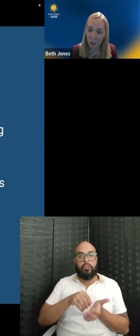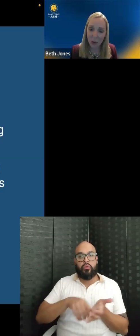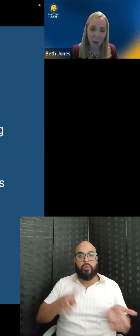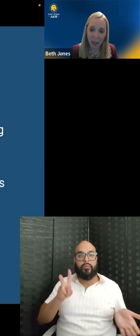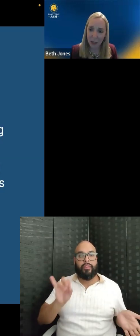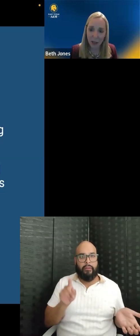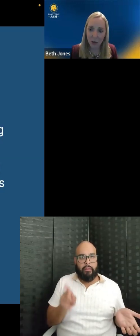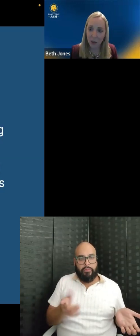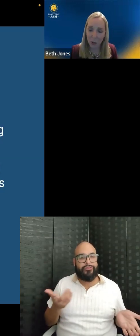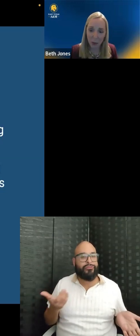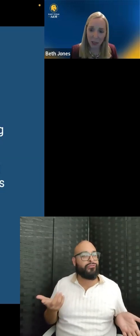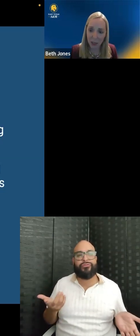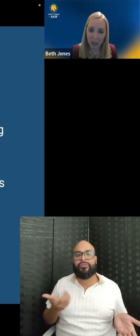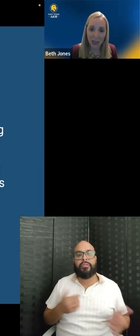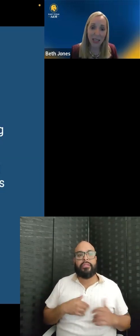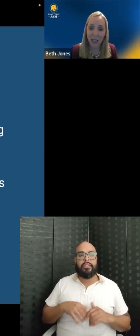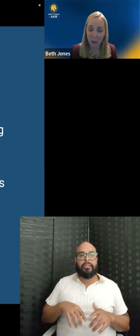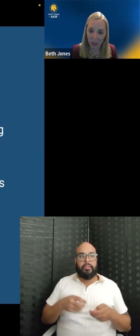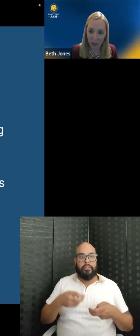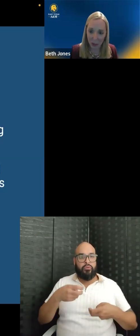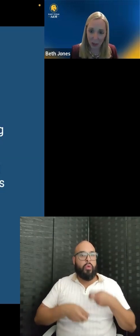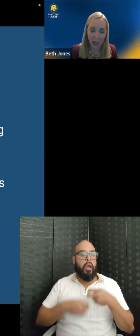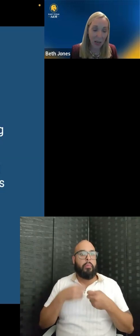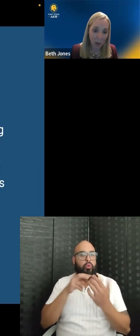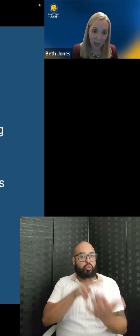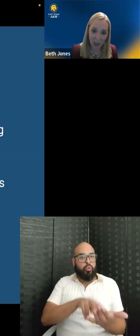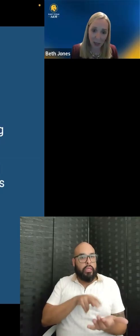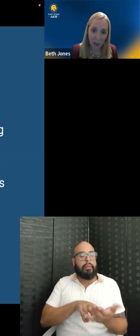Trouble with reading, issues with reading, delays in reading and writing.